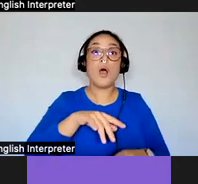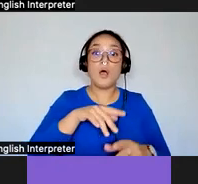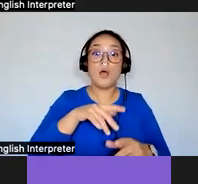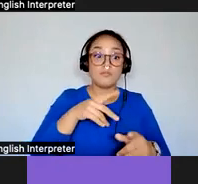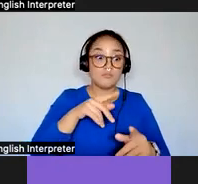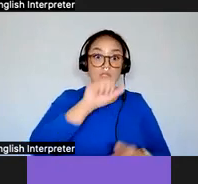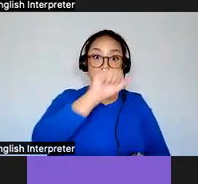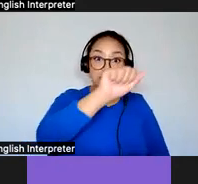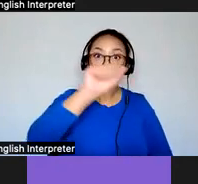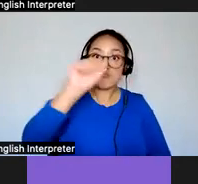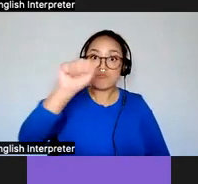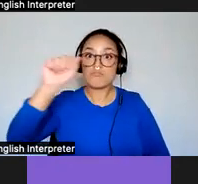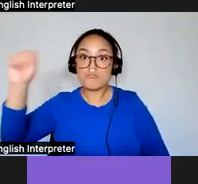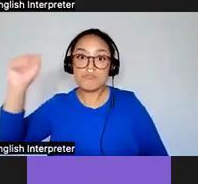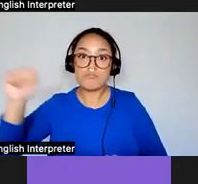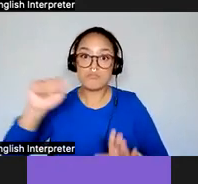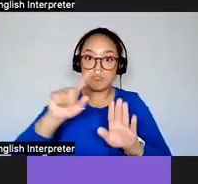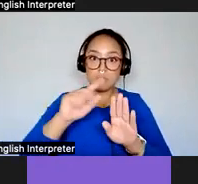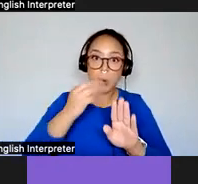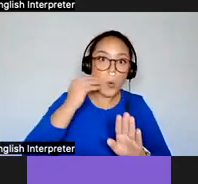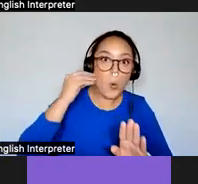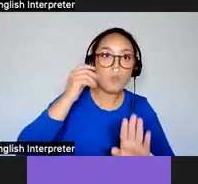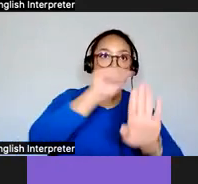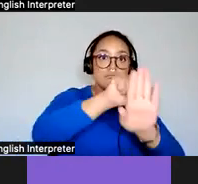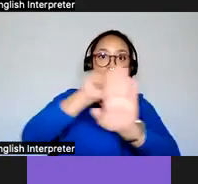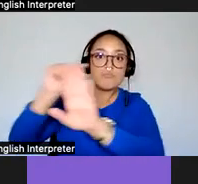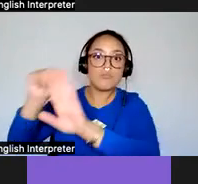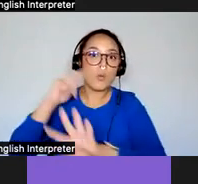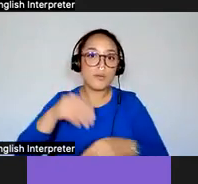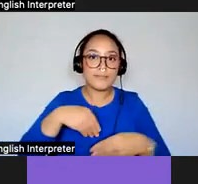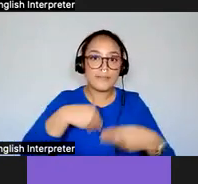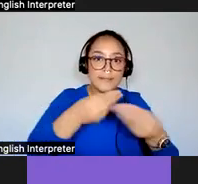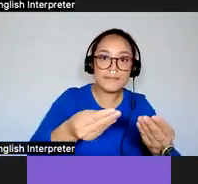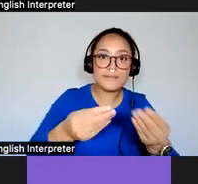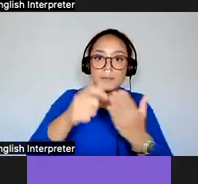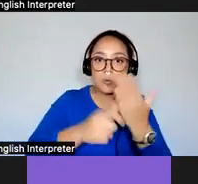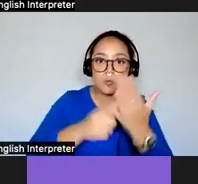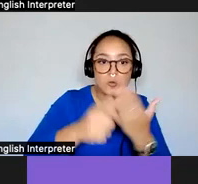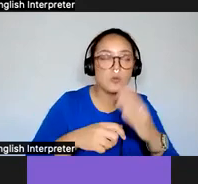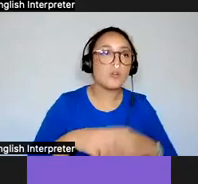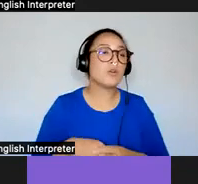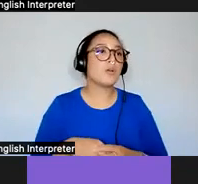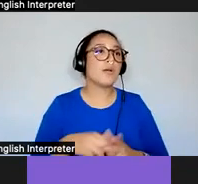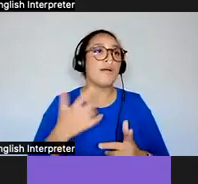We've gone to, like do some other additional outreach activities, farmers markets, etc.